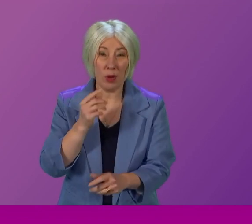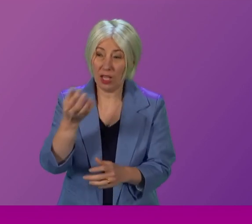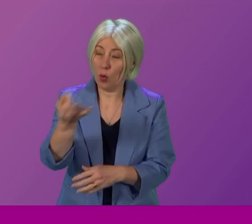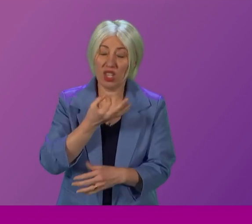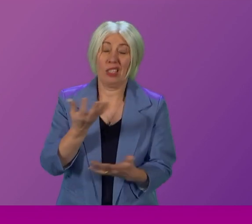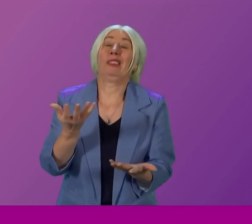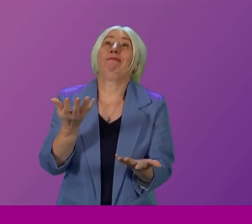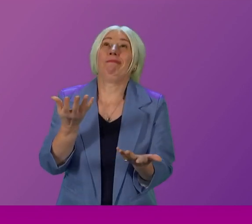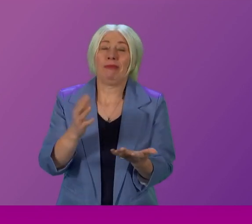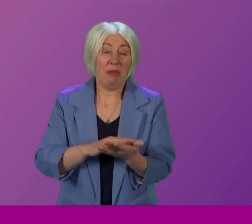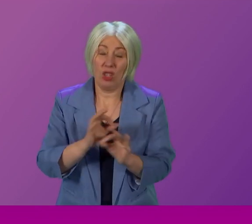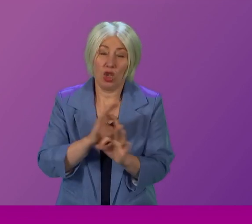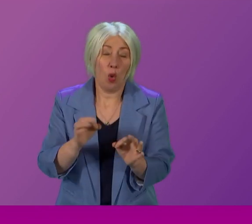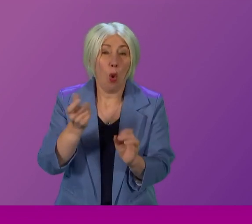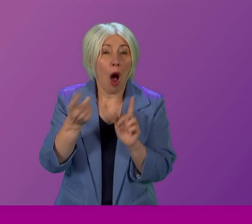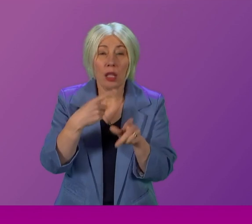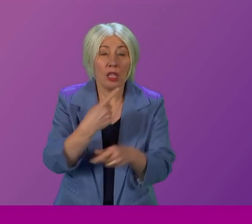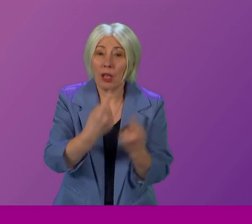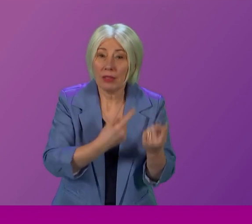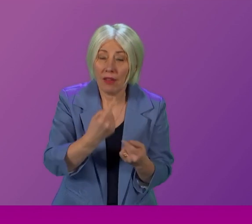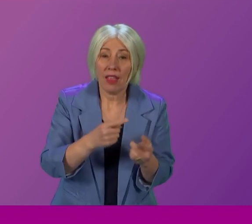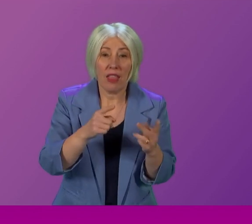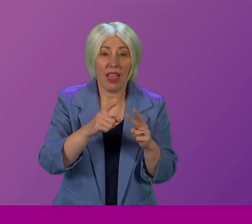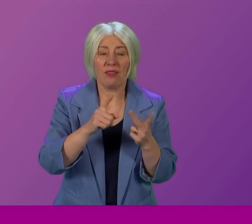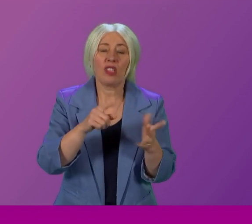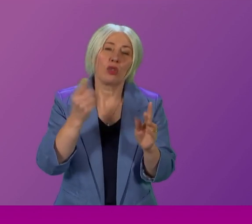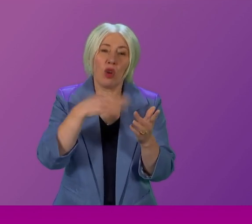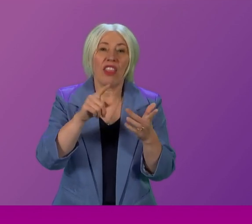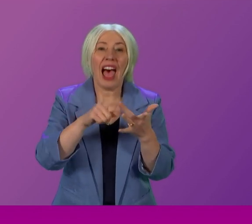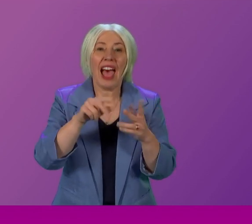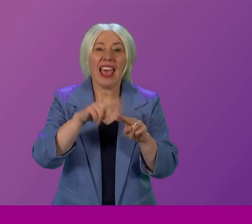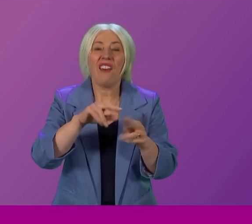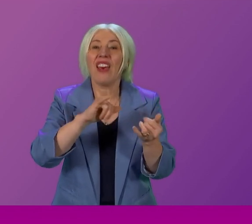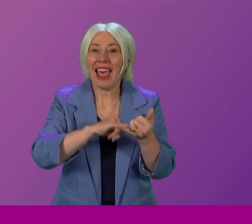Anas Sarwar mentioned the IFS, and it is important to underline that IFS analysis